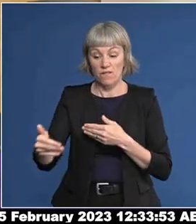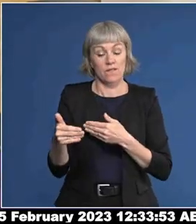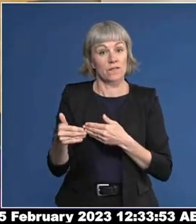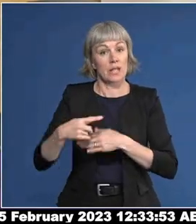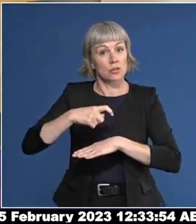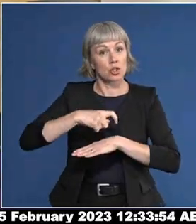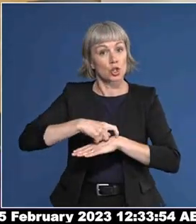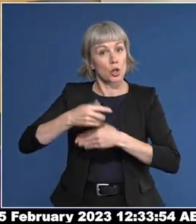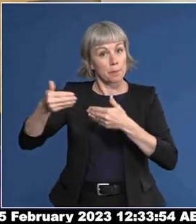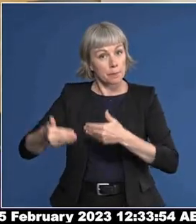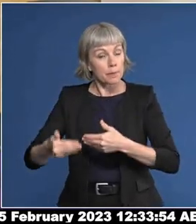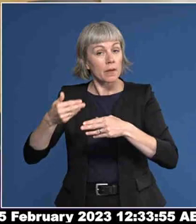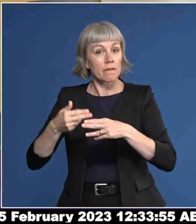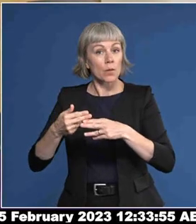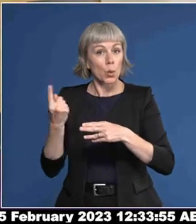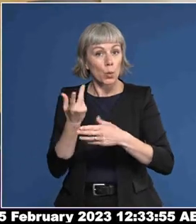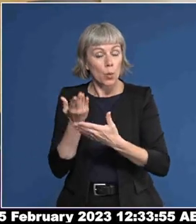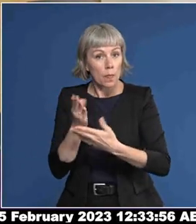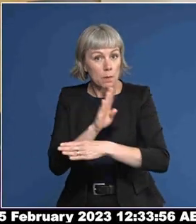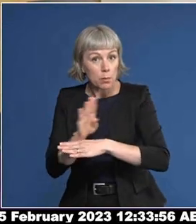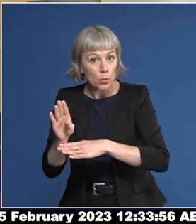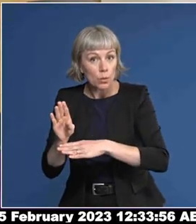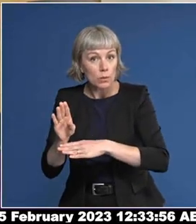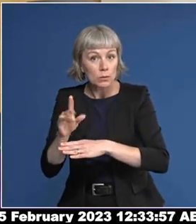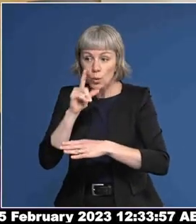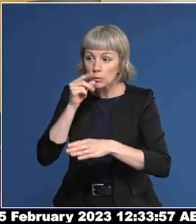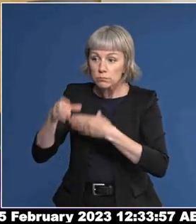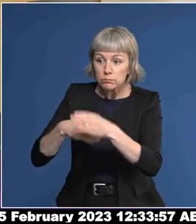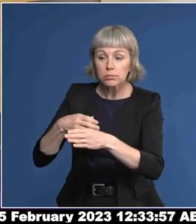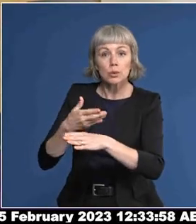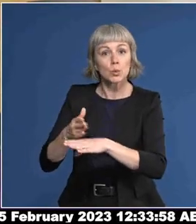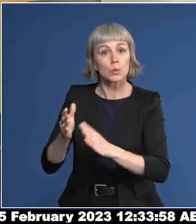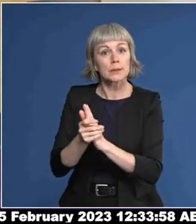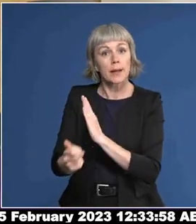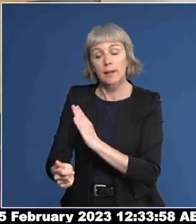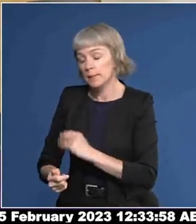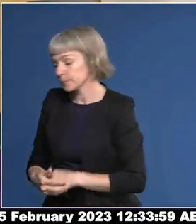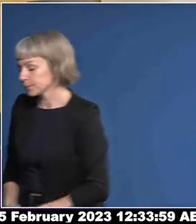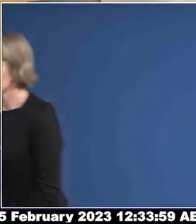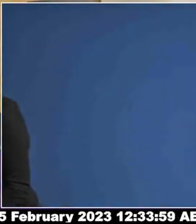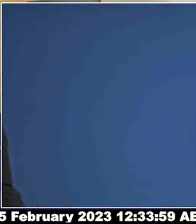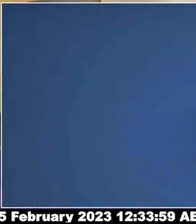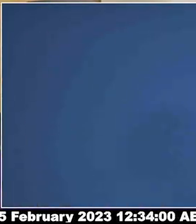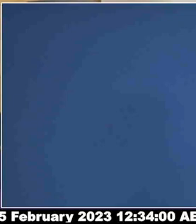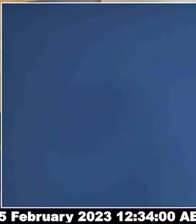bearing on identifying what skills are required. Yes. So the board actually underwent a formal board evaluation process